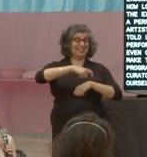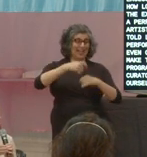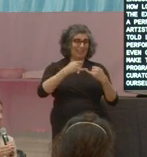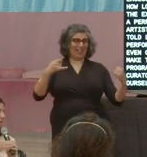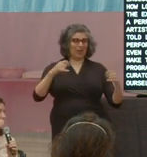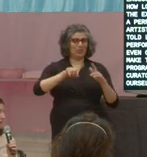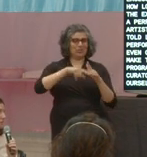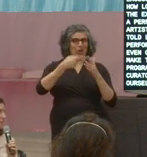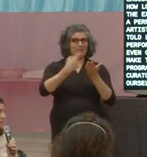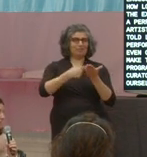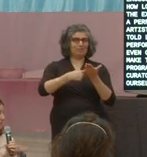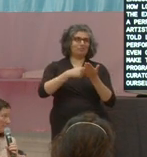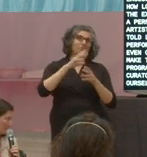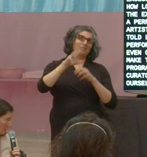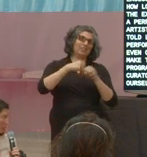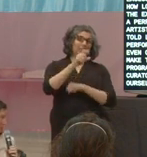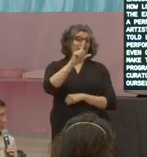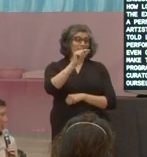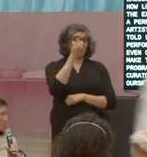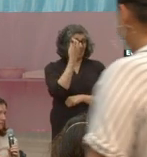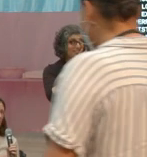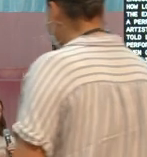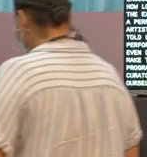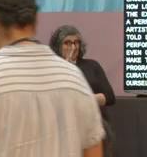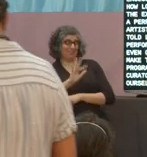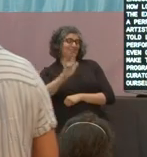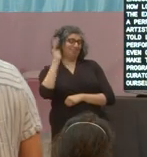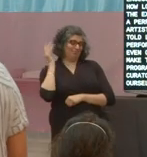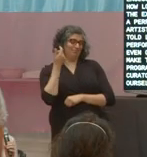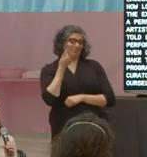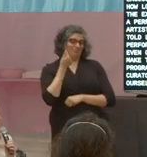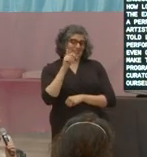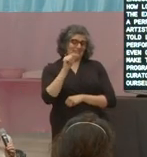started talking in 2017, I think it was, and then when did